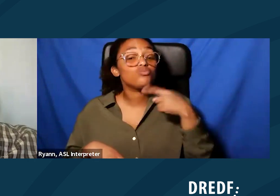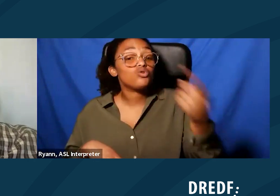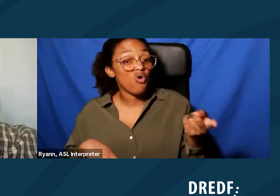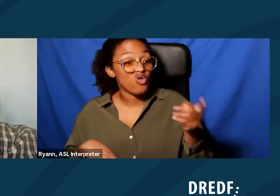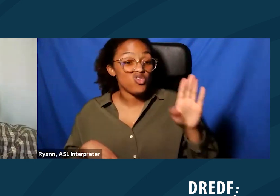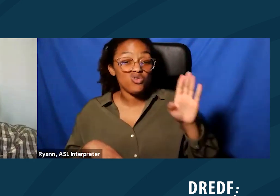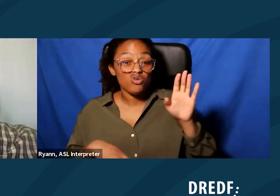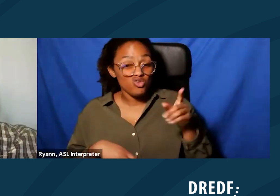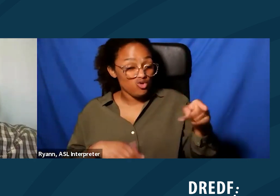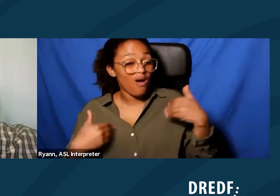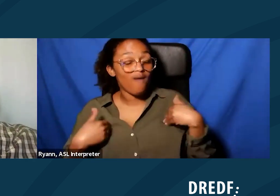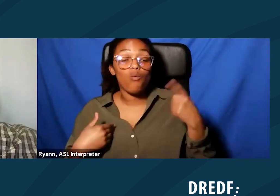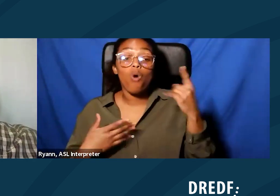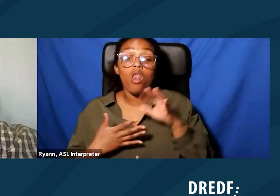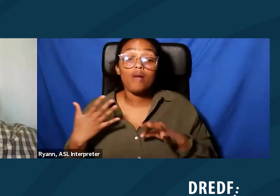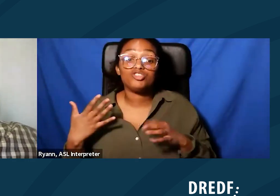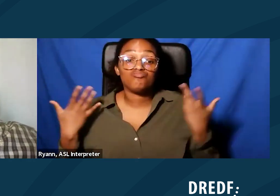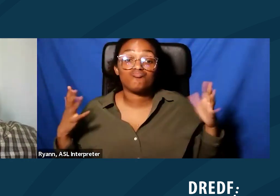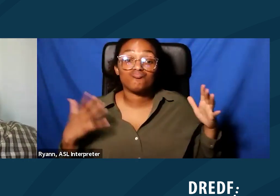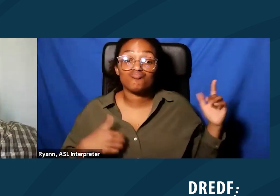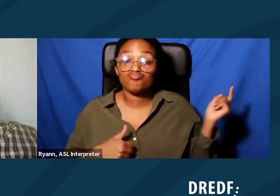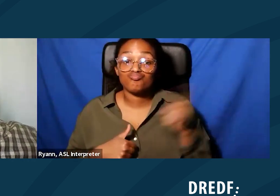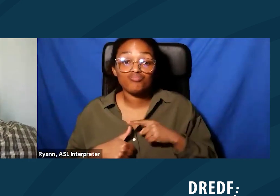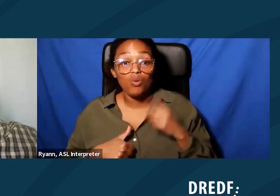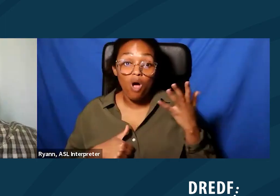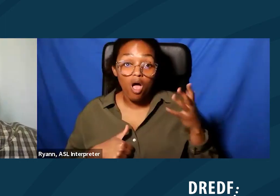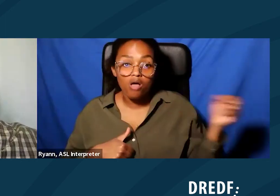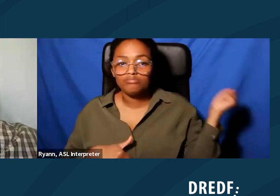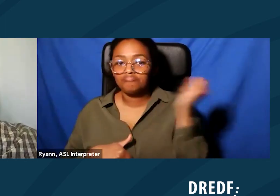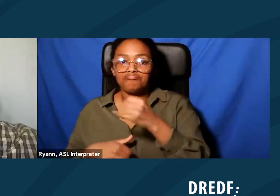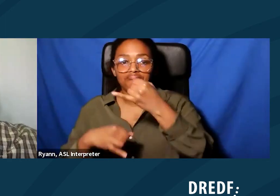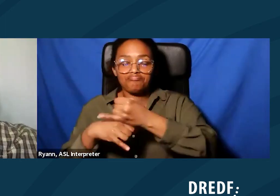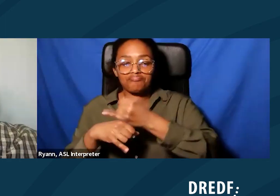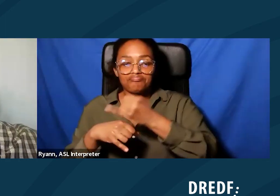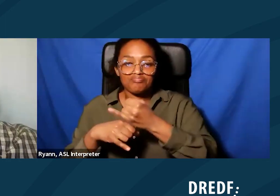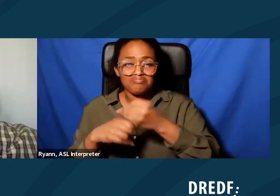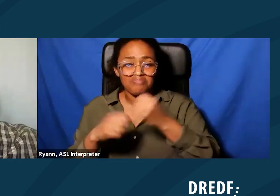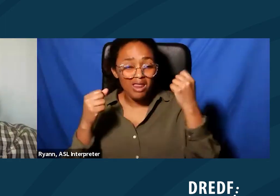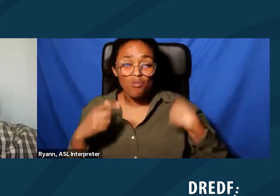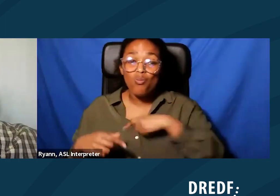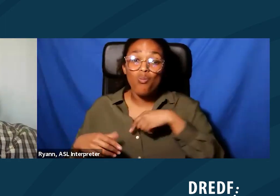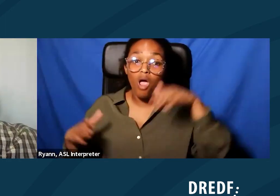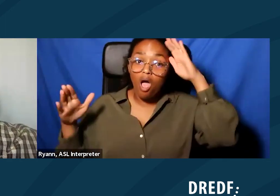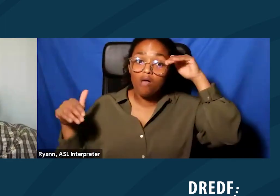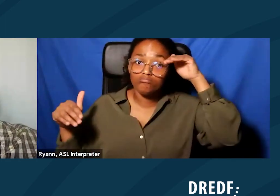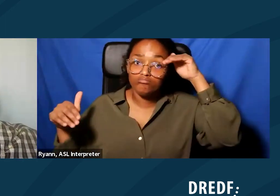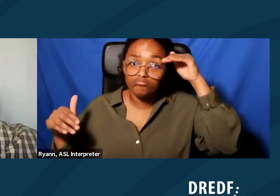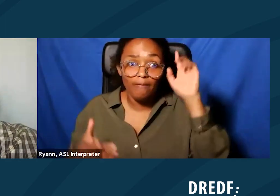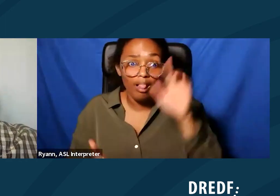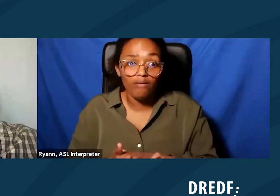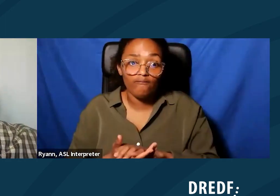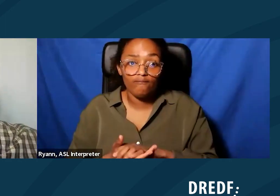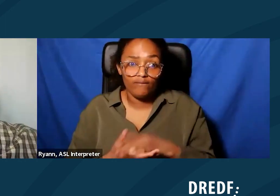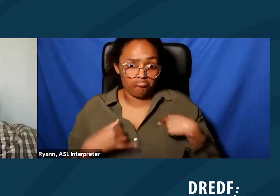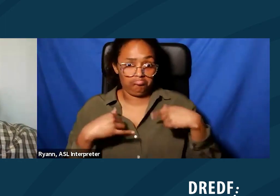they believed it. Heck, I believed it. It is why at age 15, I lived in a nursing home for a year.